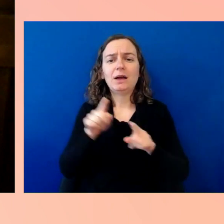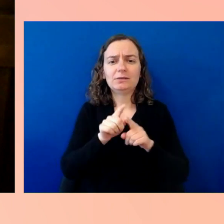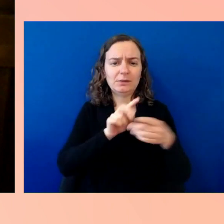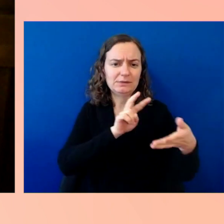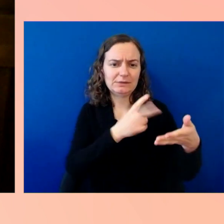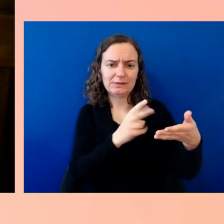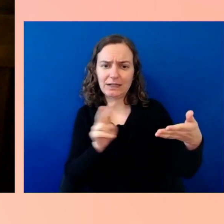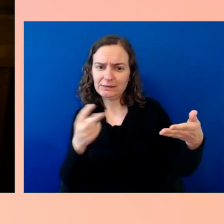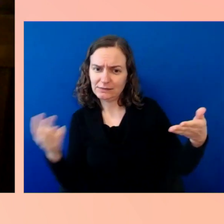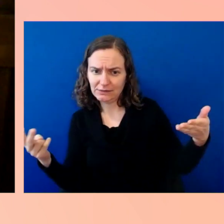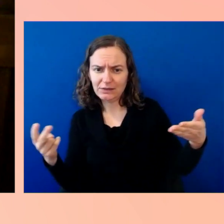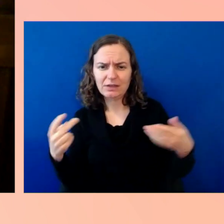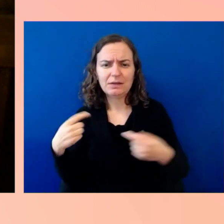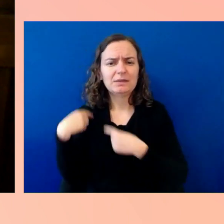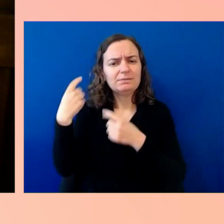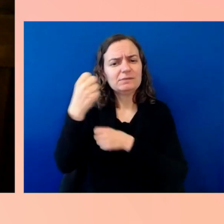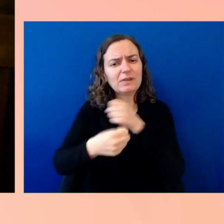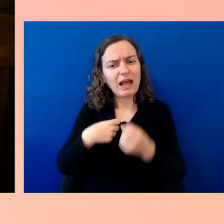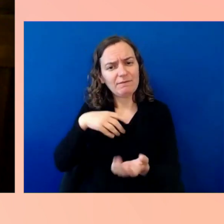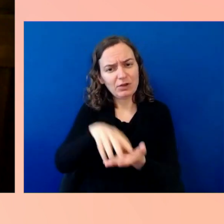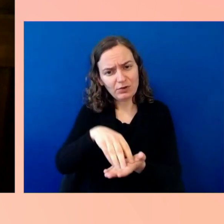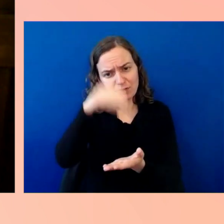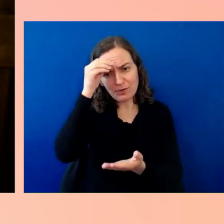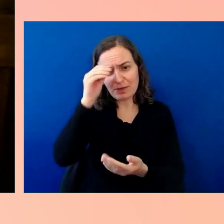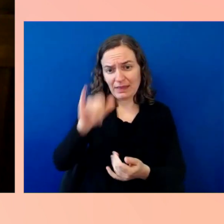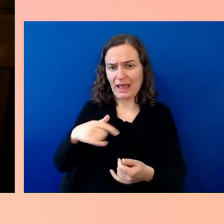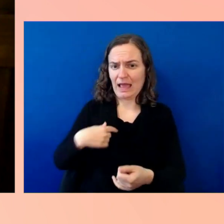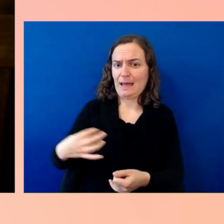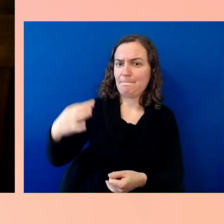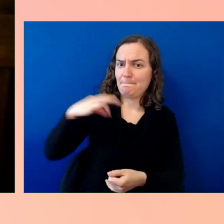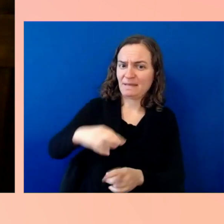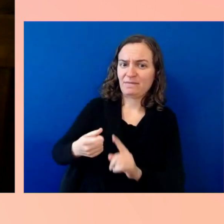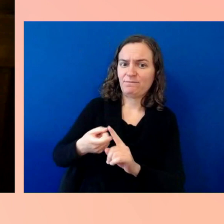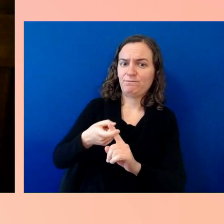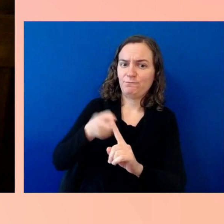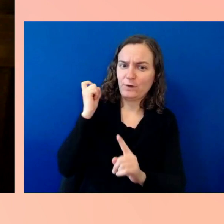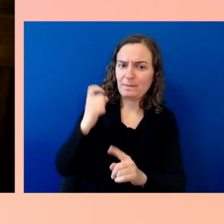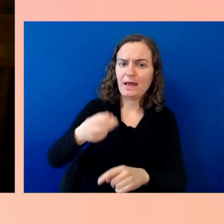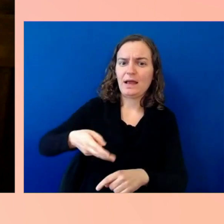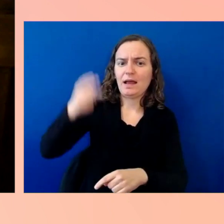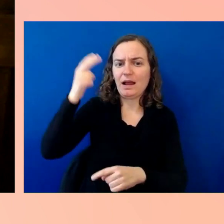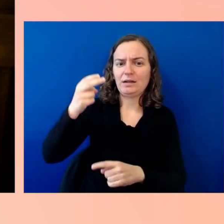a highly structured environment and as my ADHD causes me to have trouble regulating my attention,